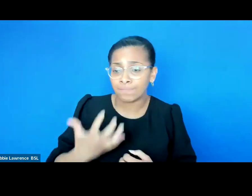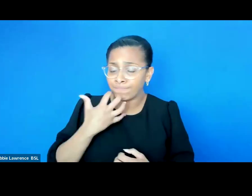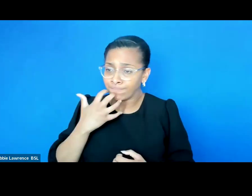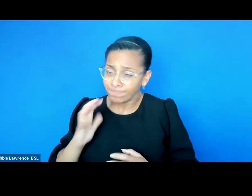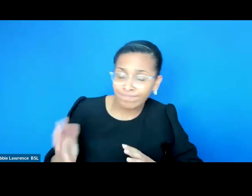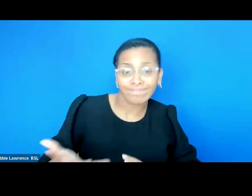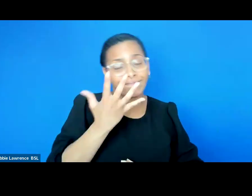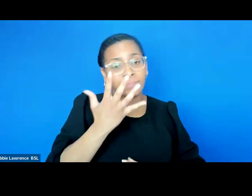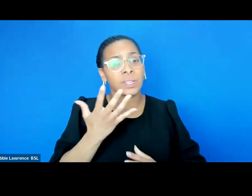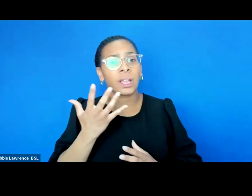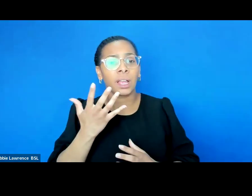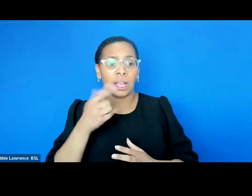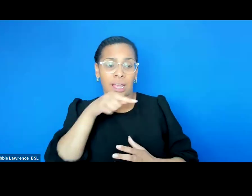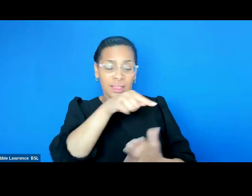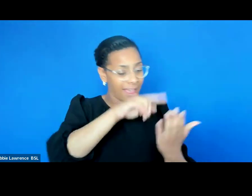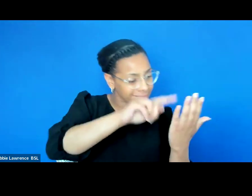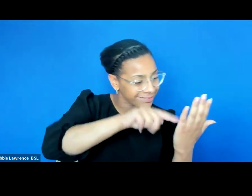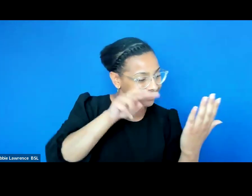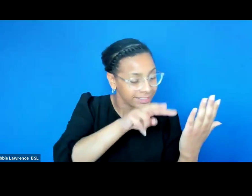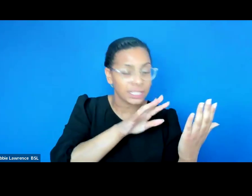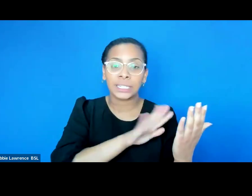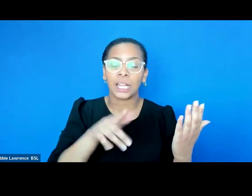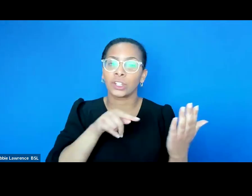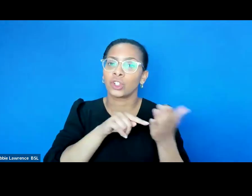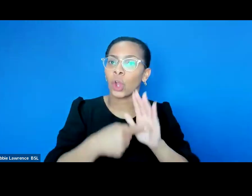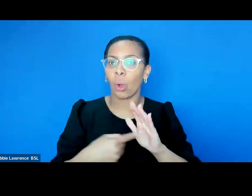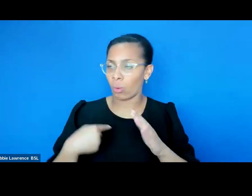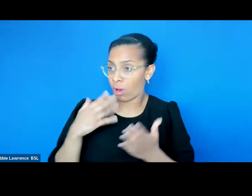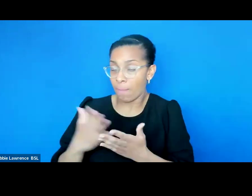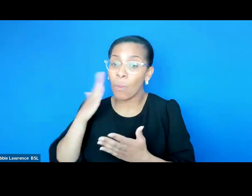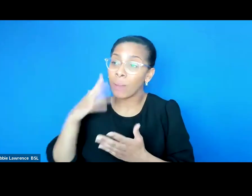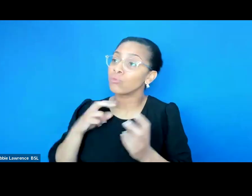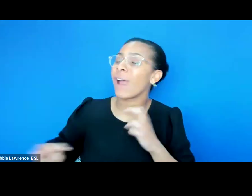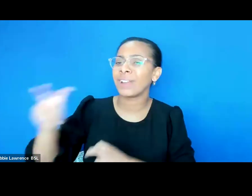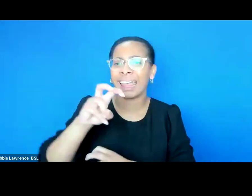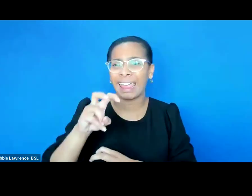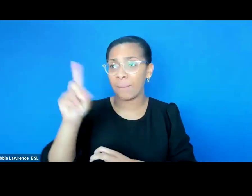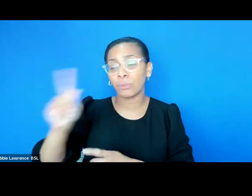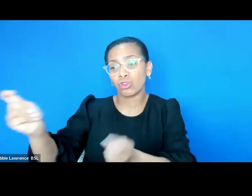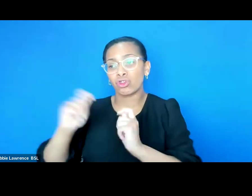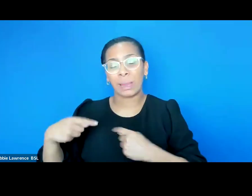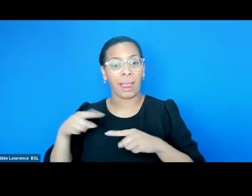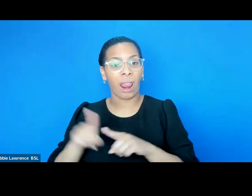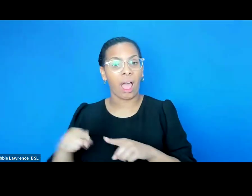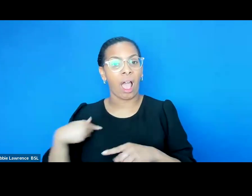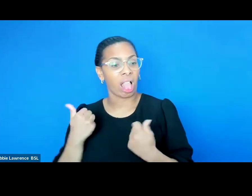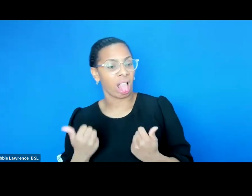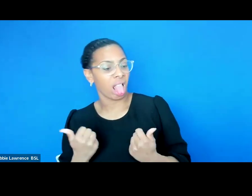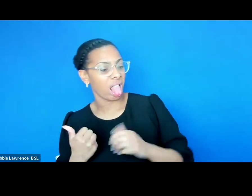devastating indignities that I have to face when I'm traveling and people treat me like I'm less than, or they're rude to me,